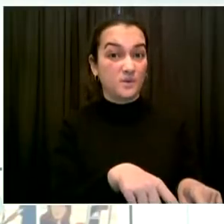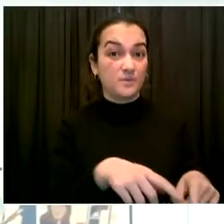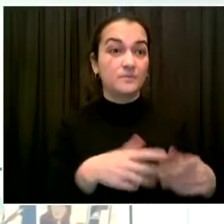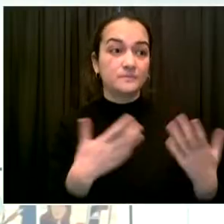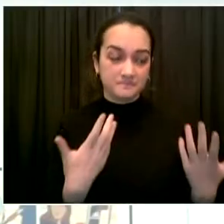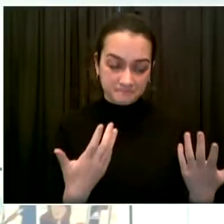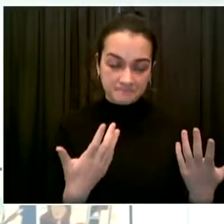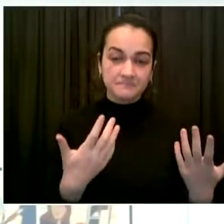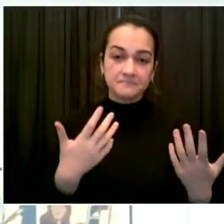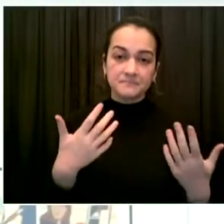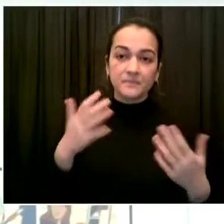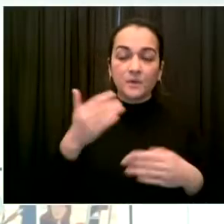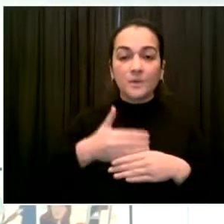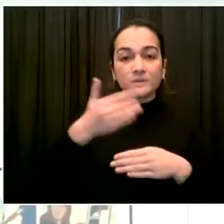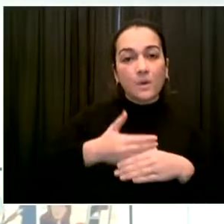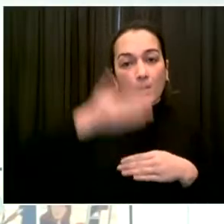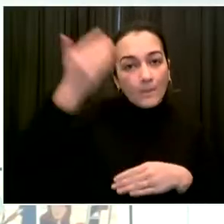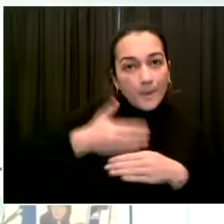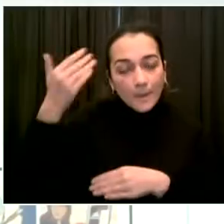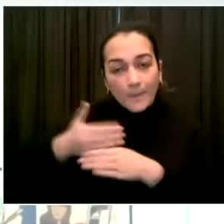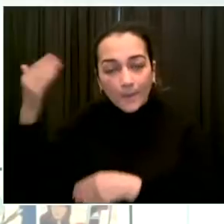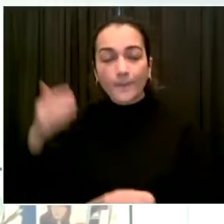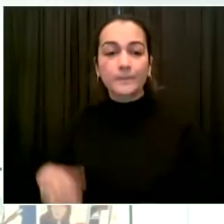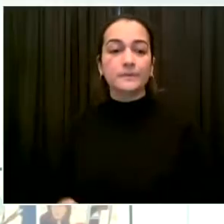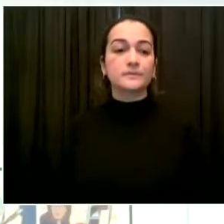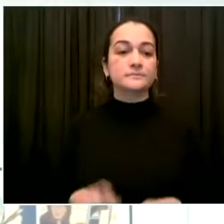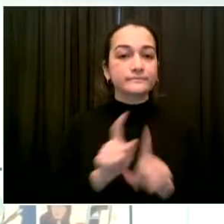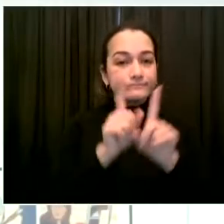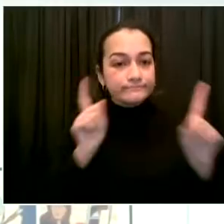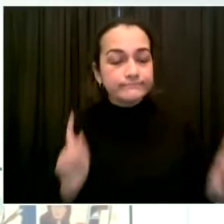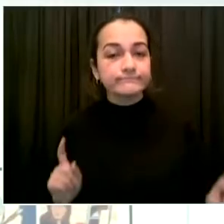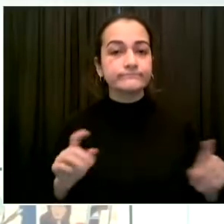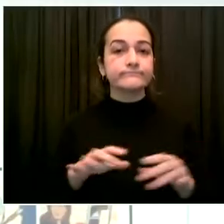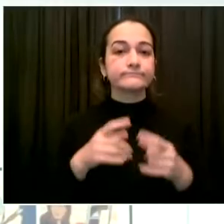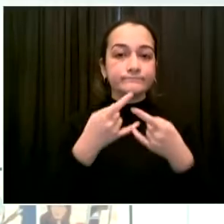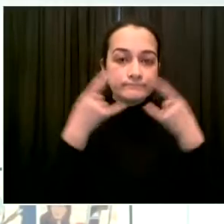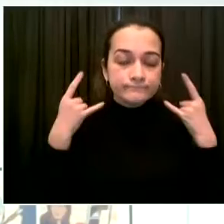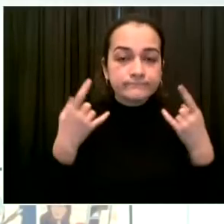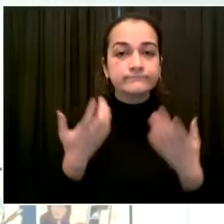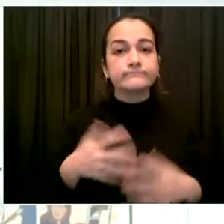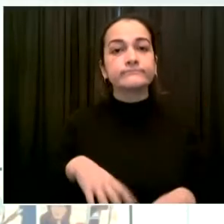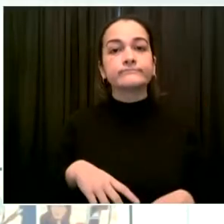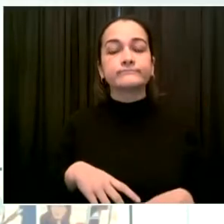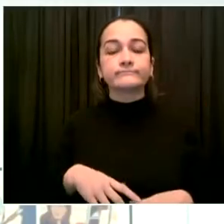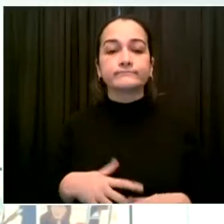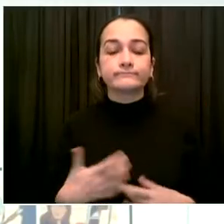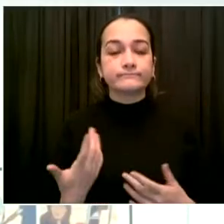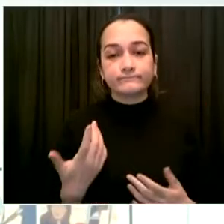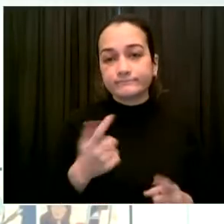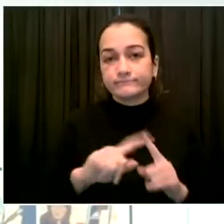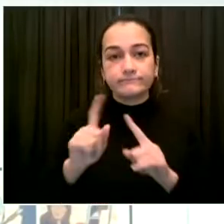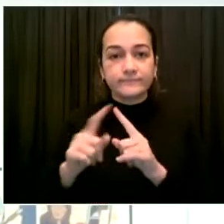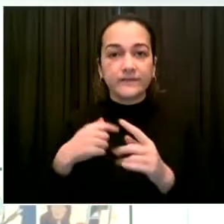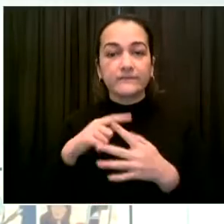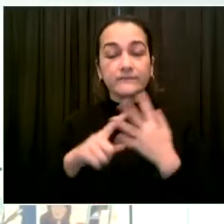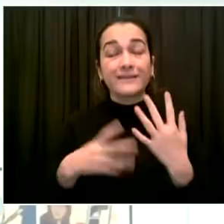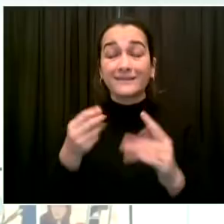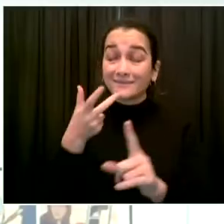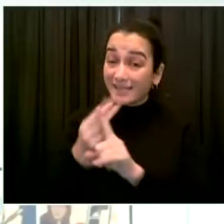BEYOND TIMEENG UP OUTDOORS, YOU CAN IMPROVE VENTILATION BY OPENING UP WINDOWS AND DOORS AND YOU CAN LIMIT GATHERIGNS ONLY TO THOSE WHO ARE FULLY VACCINATED TO HELP REDUCE THE RISK. HIGH QUALITY MASKS AND